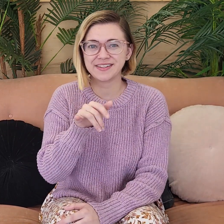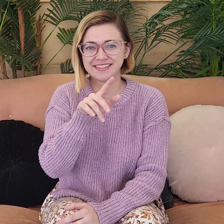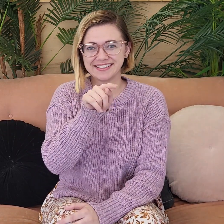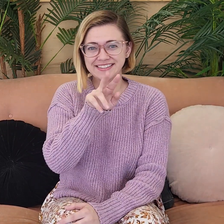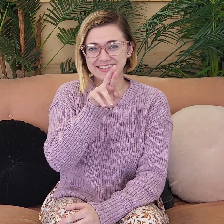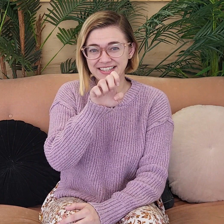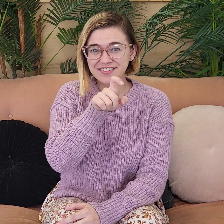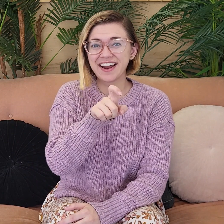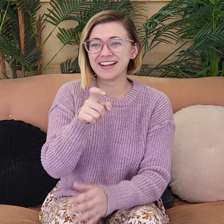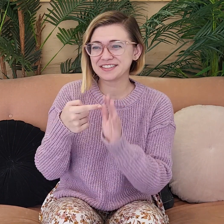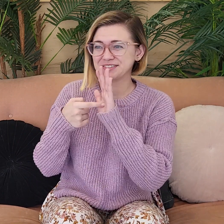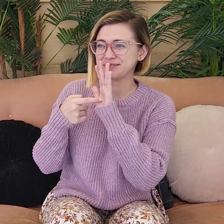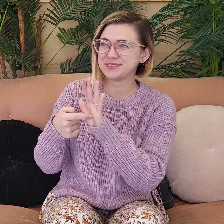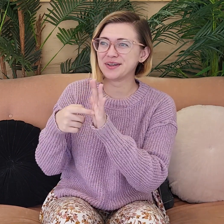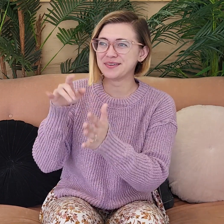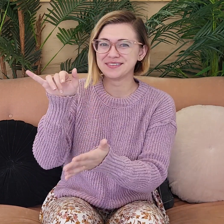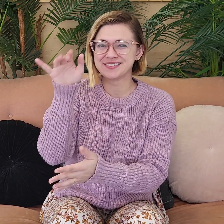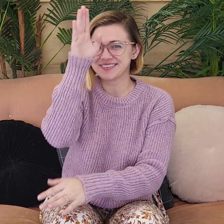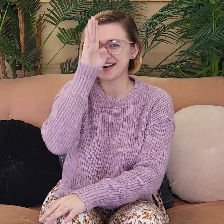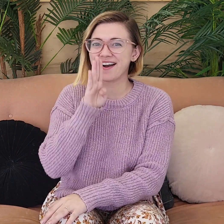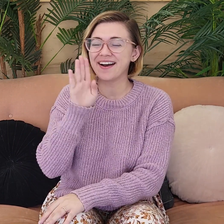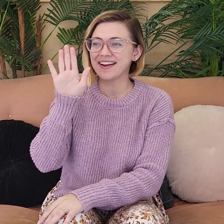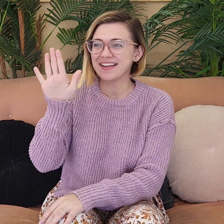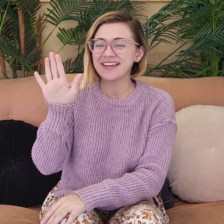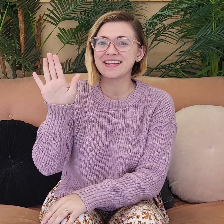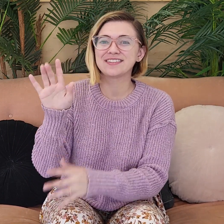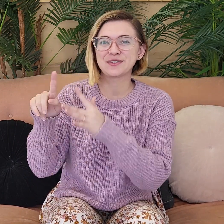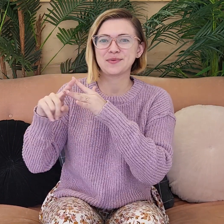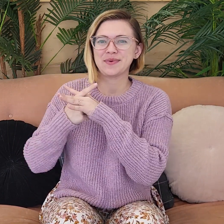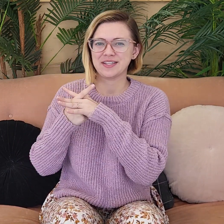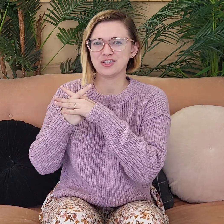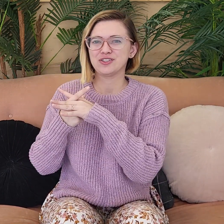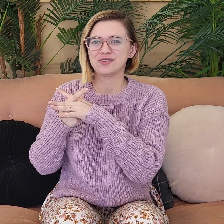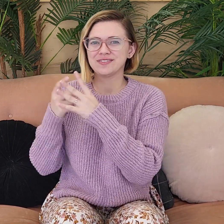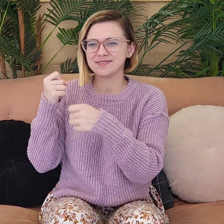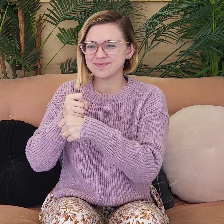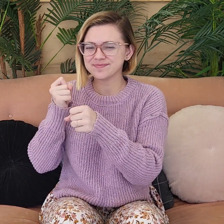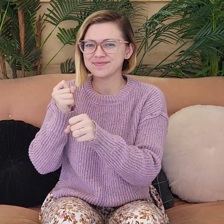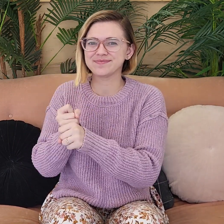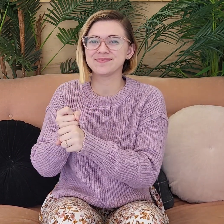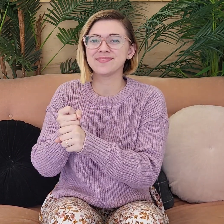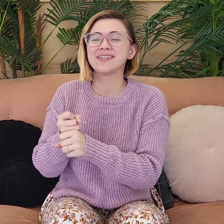eat that. So the T-Rex, it just shows God's original